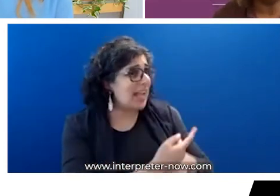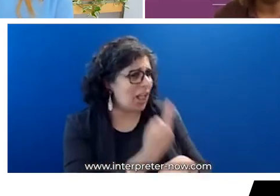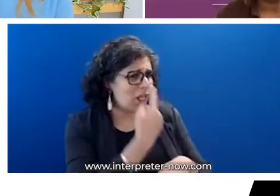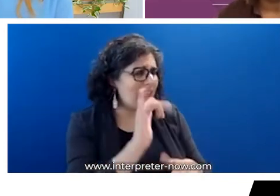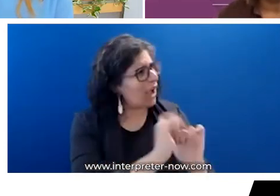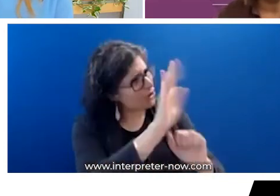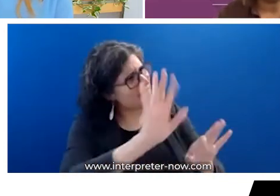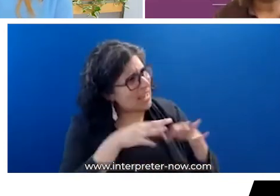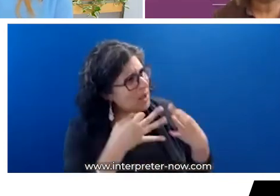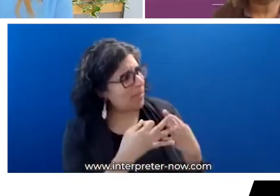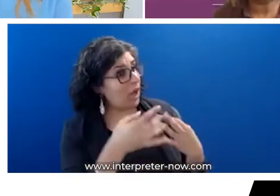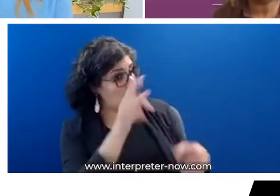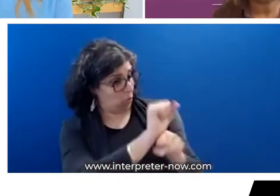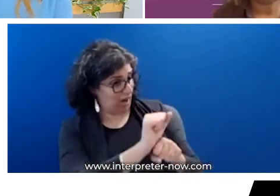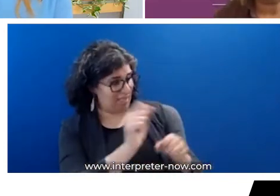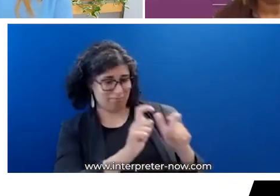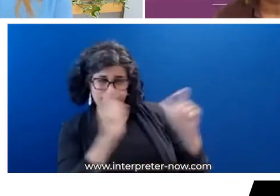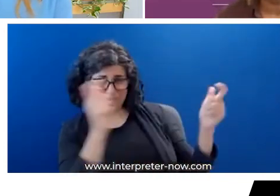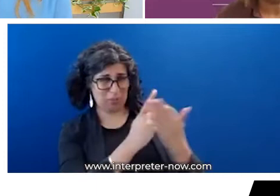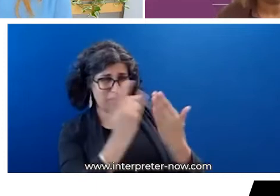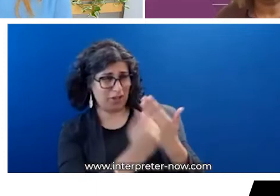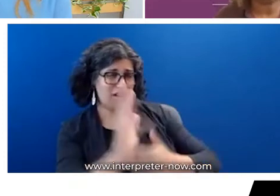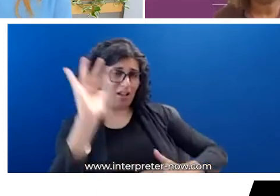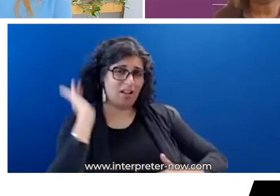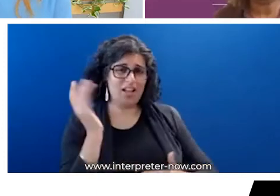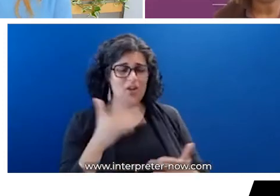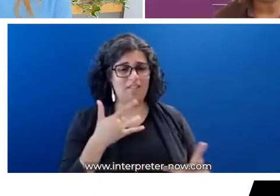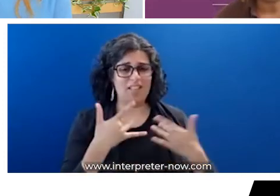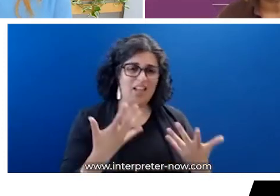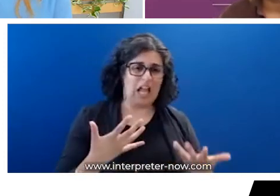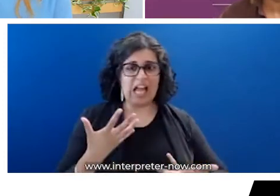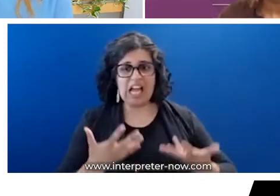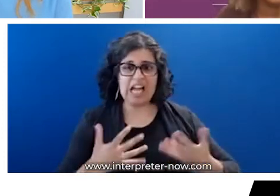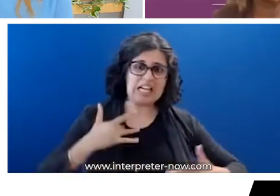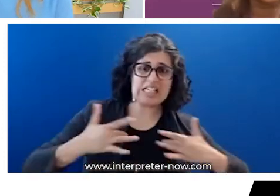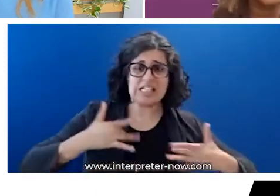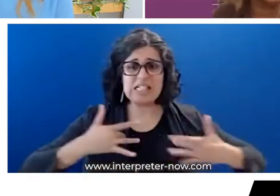"You were working on this really big project a while back that you were kind of holding a lot of anxiety around. How did that go for you?"